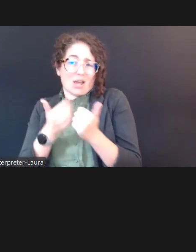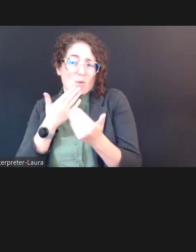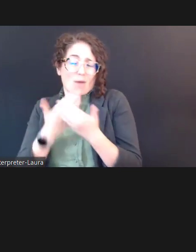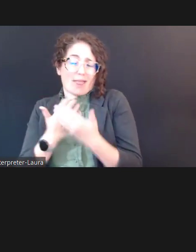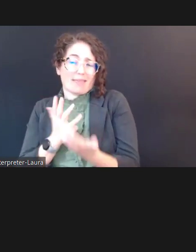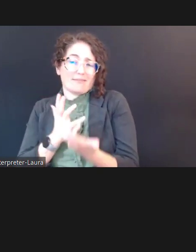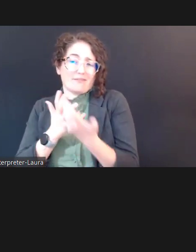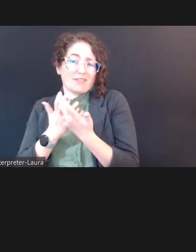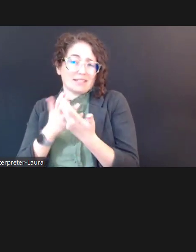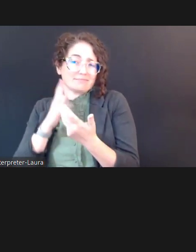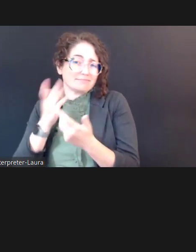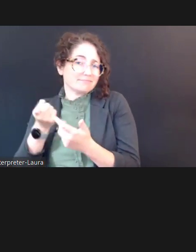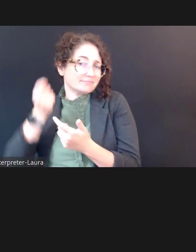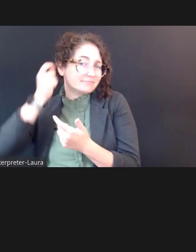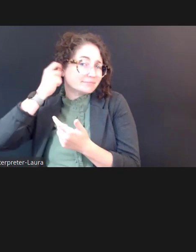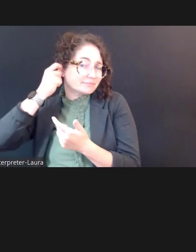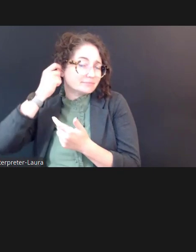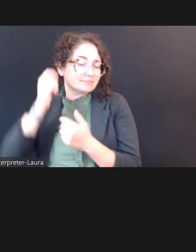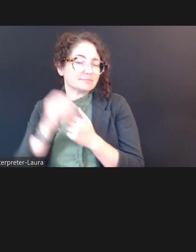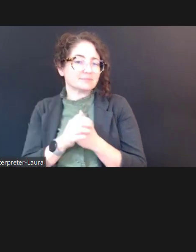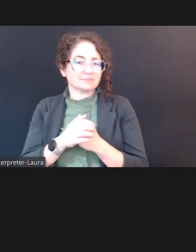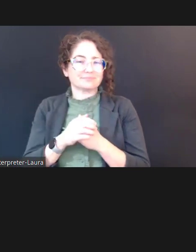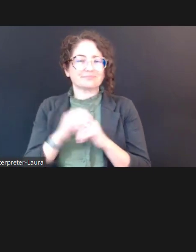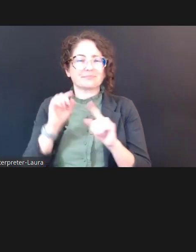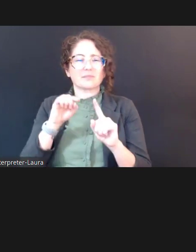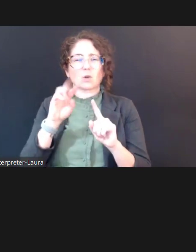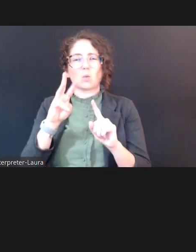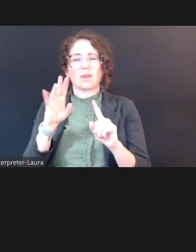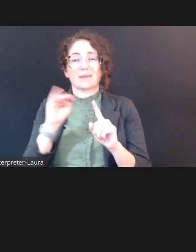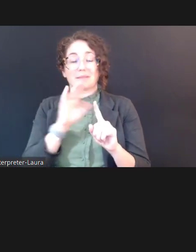William's point to if you can try it out that's my best piece of